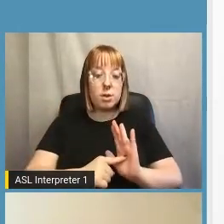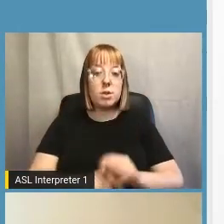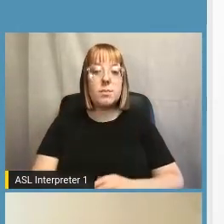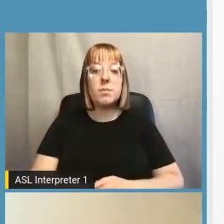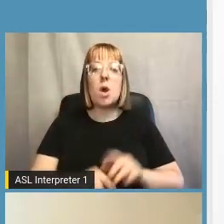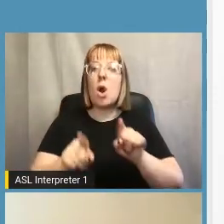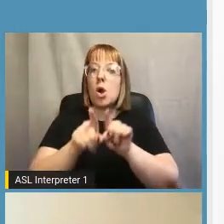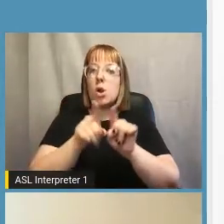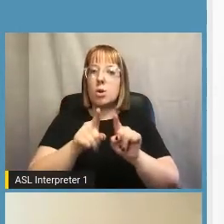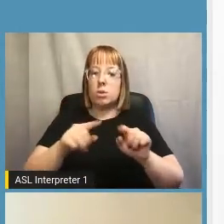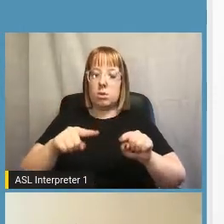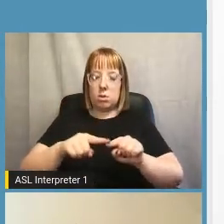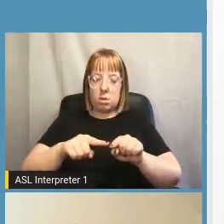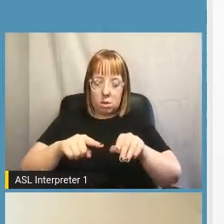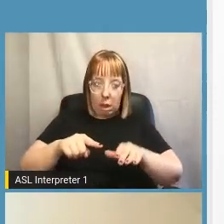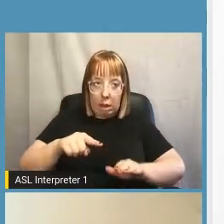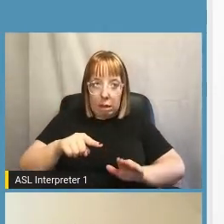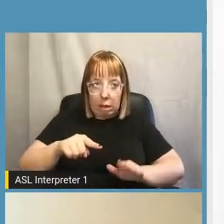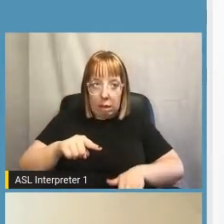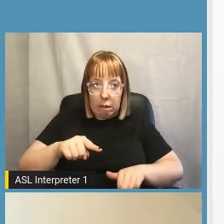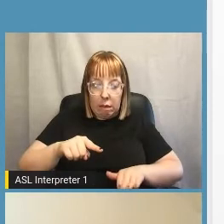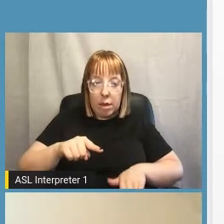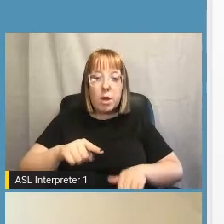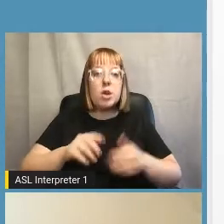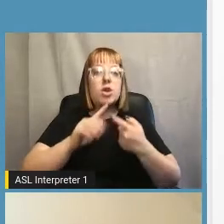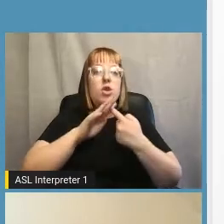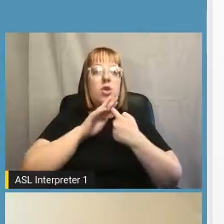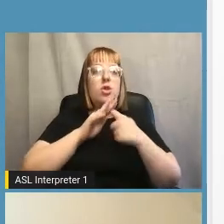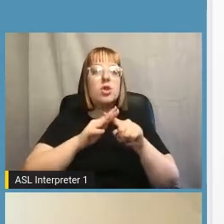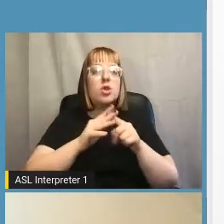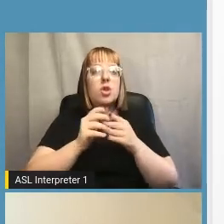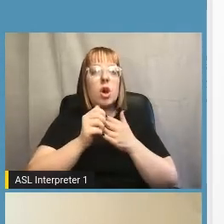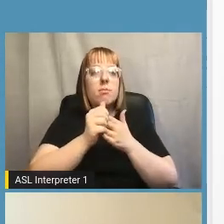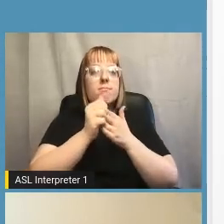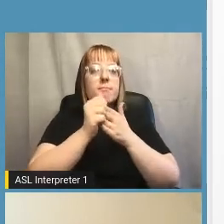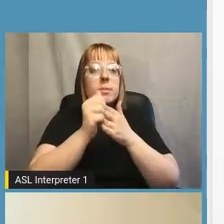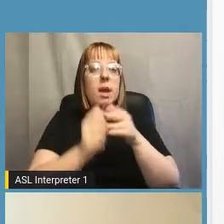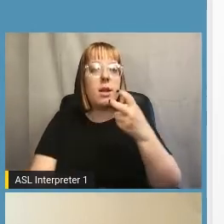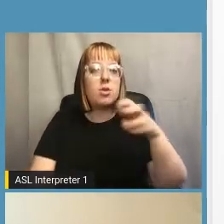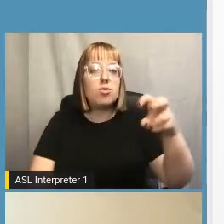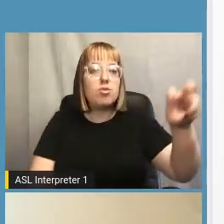bottom that says start a guided tour and you'll see there's a little possibly an option this is